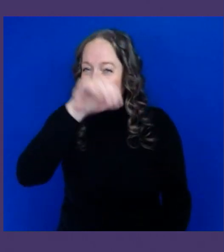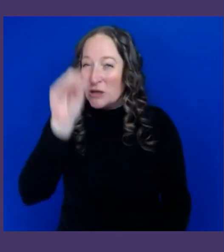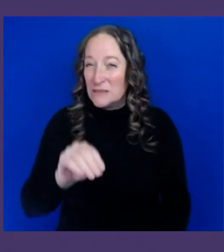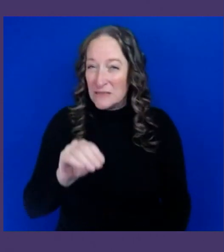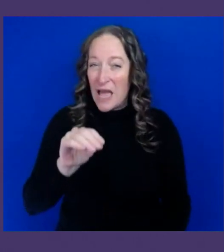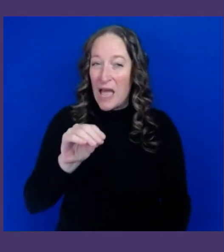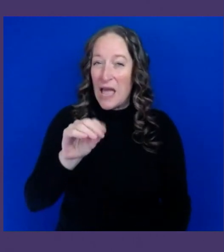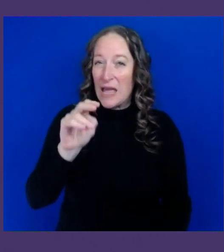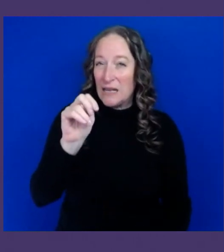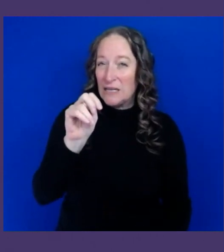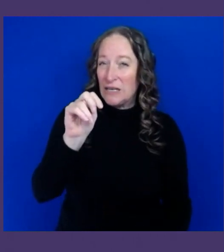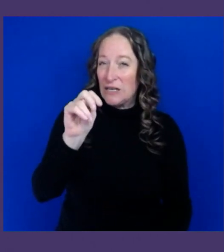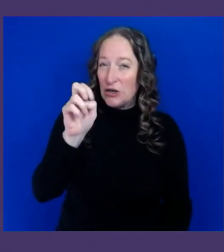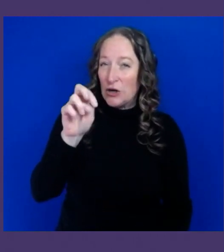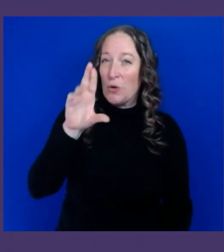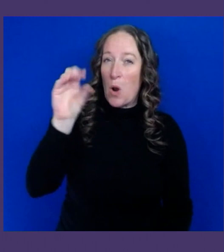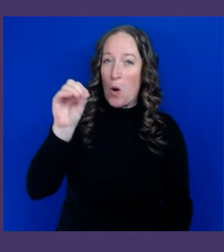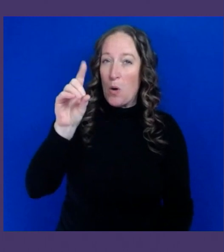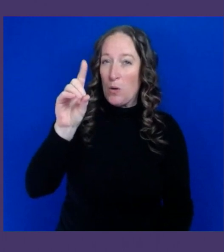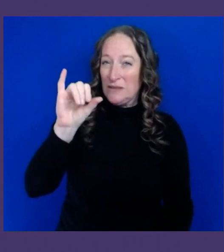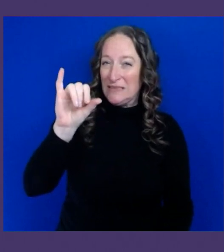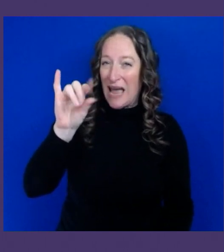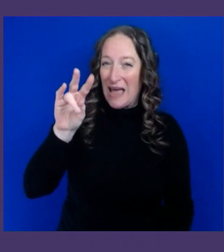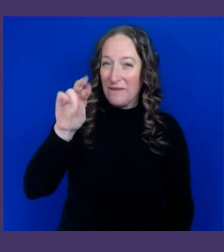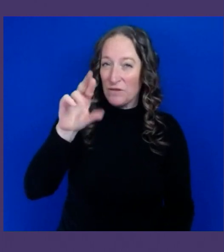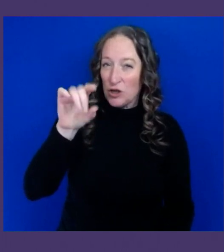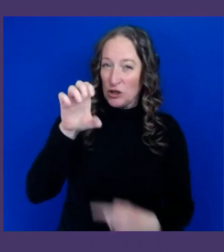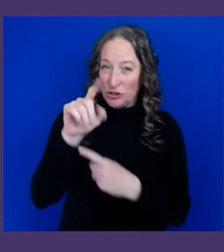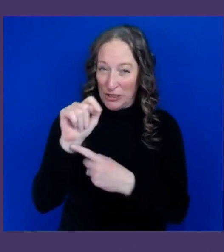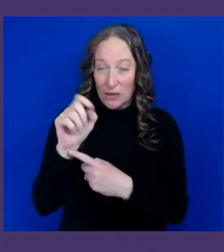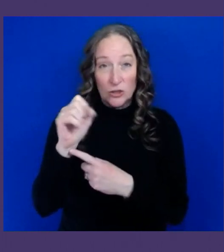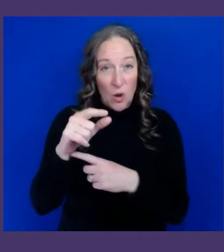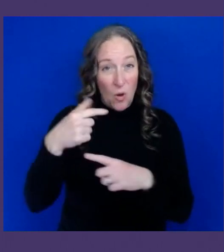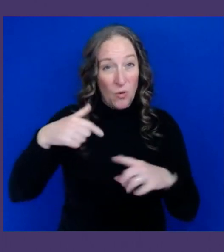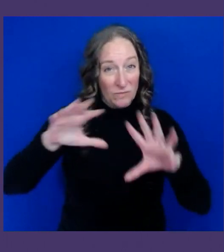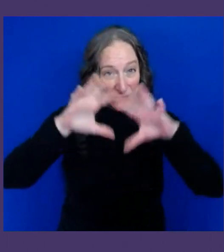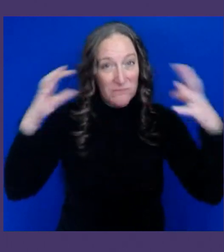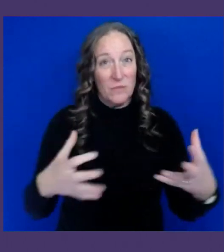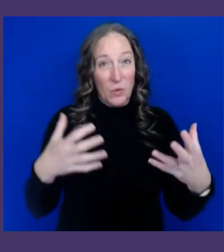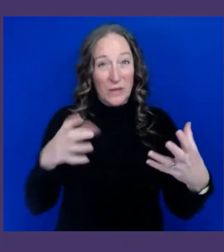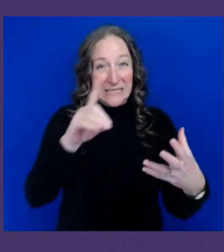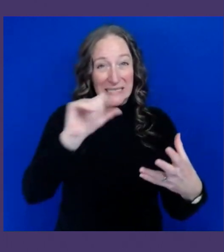So we are a massive community of disabled people, together, and we